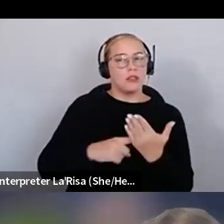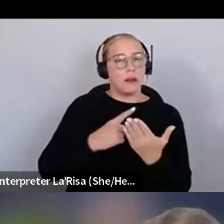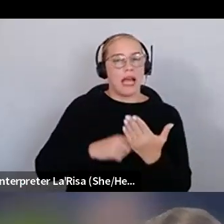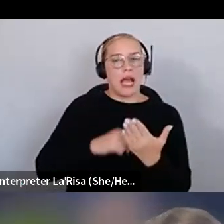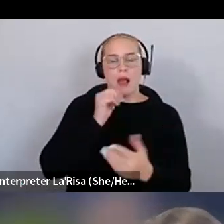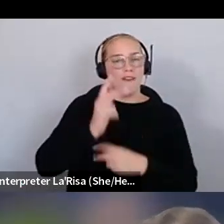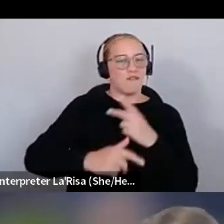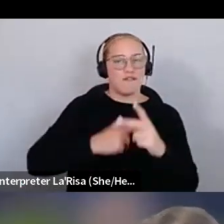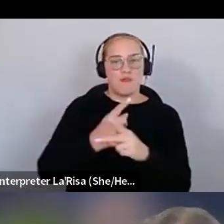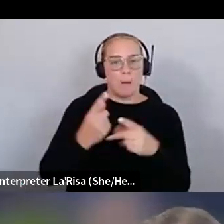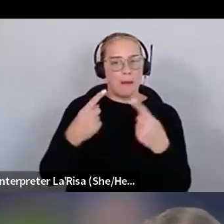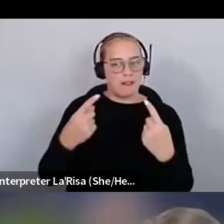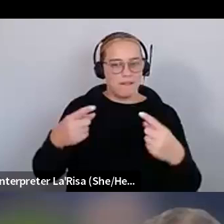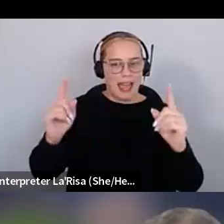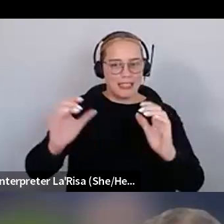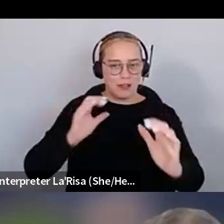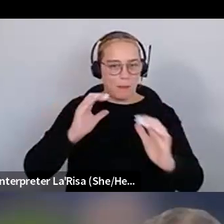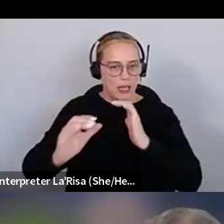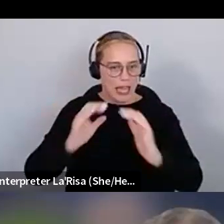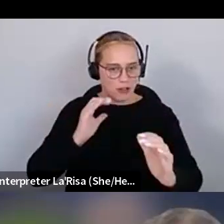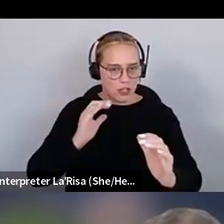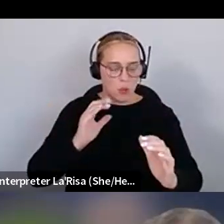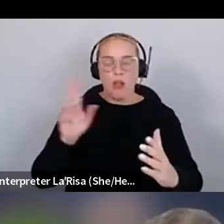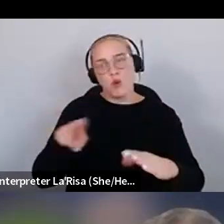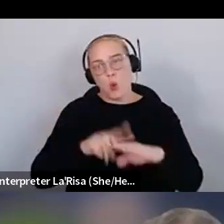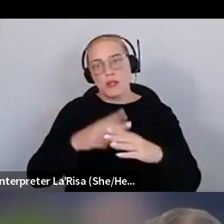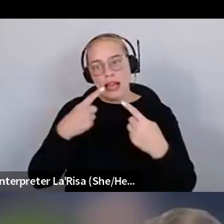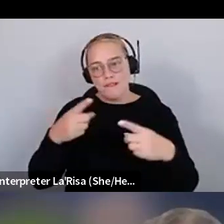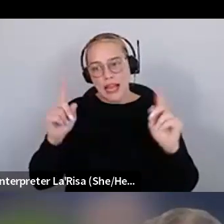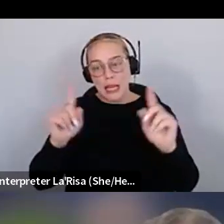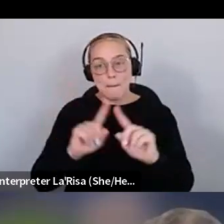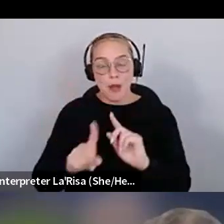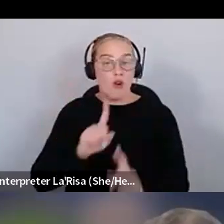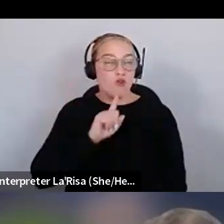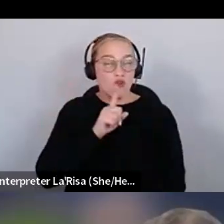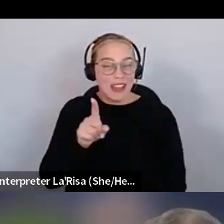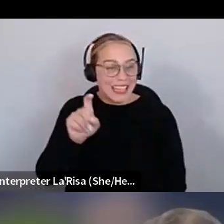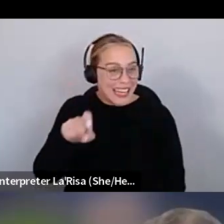Sometimes having an interpreter is not a form of